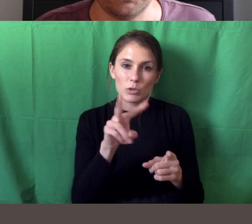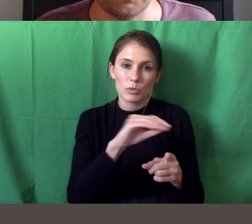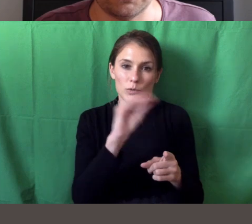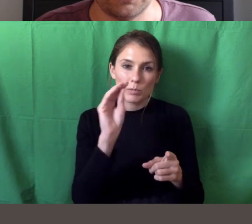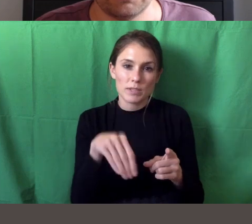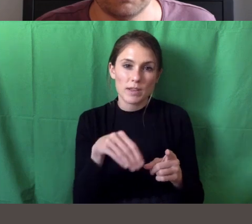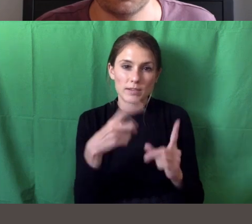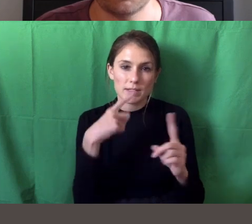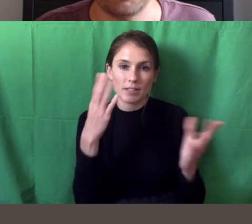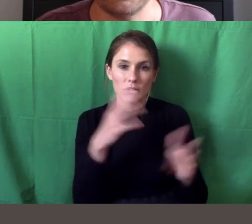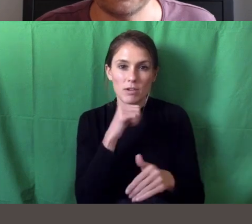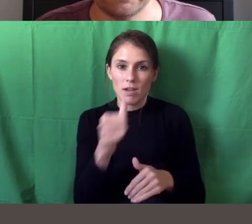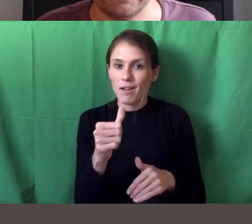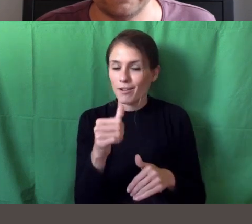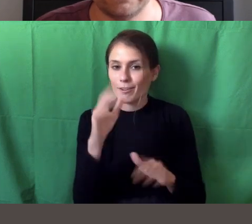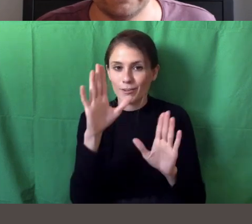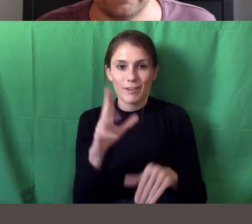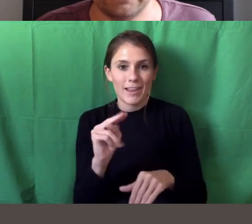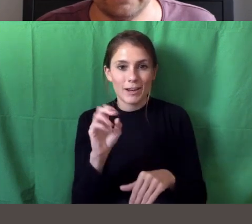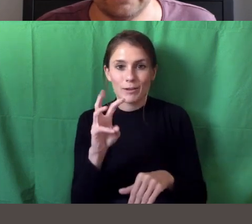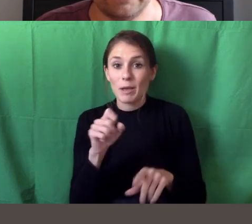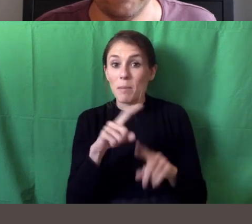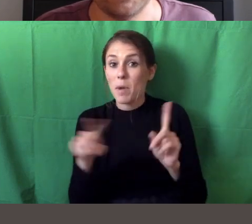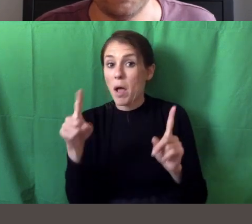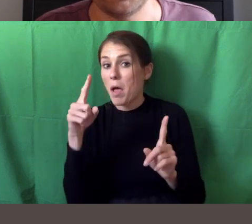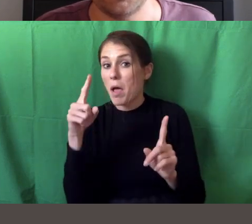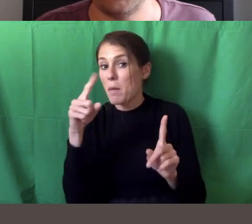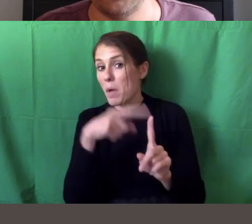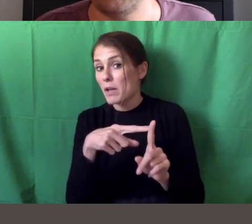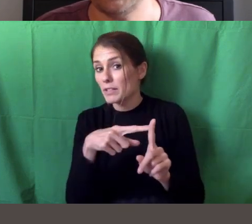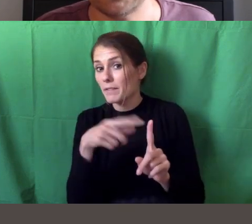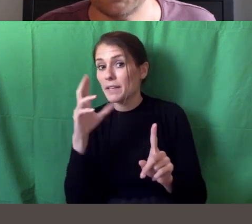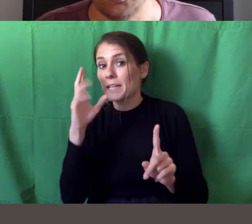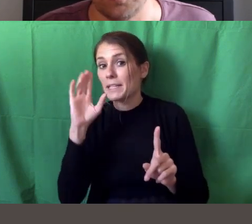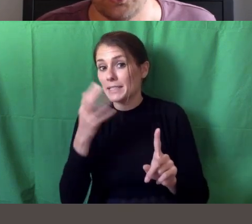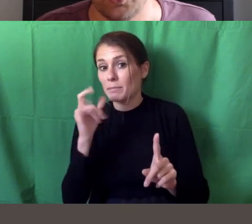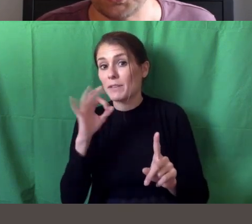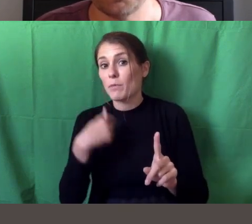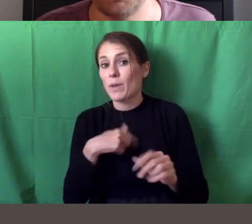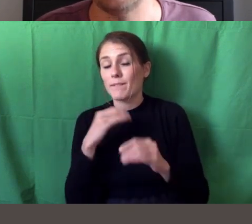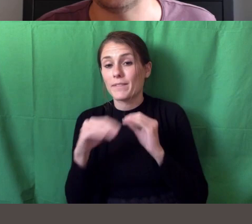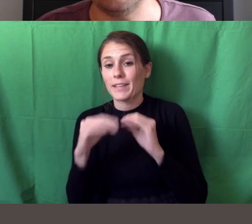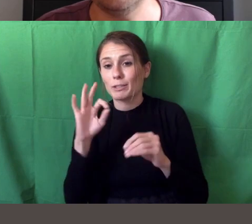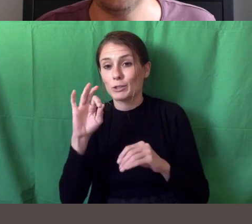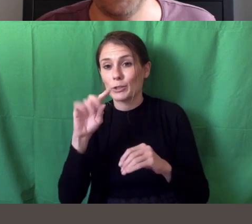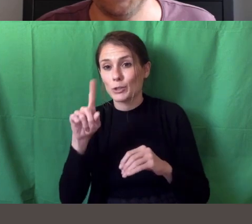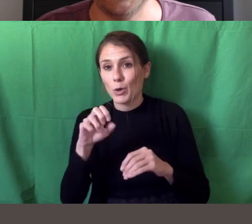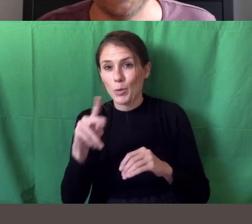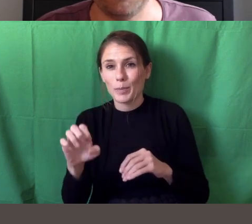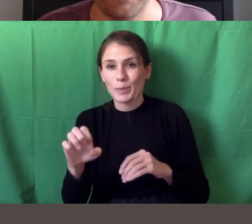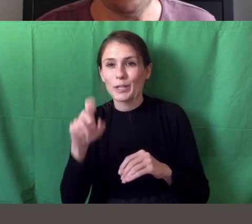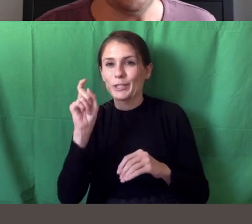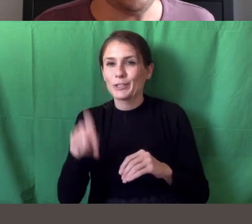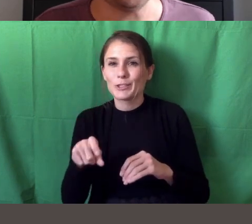here was not that great news. But on the plus side, it seems if we fix Zope, we should be